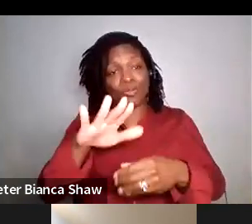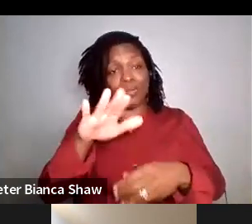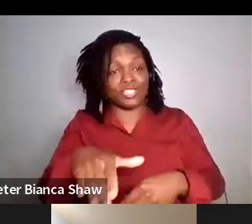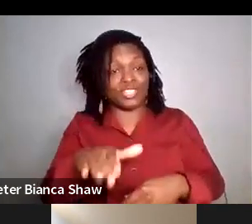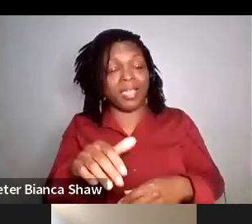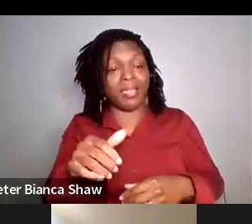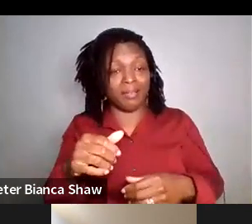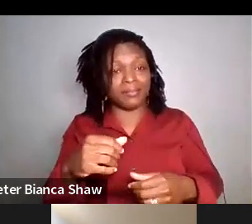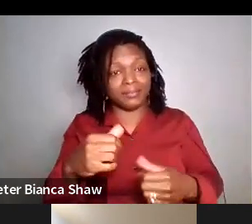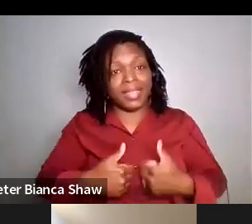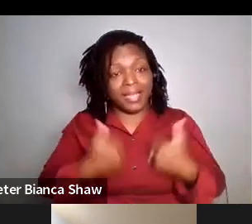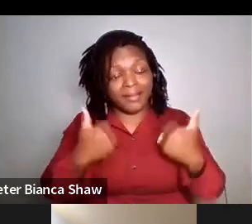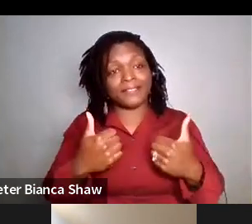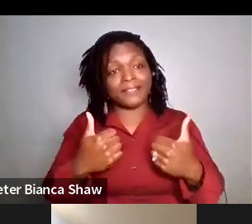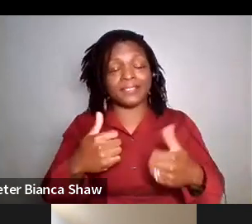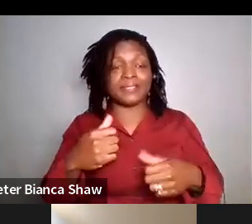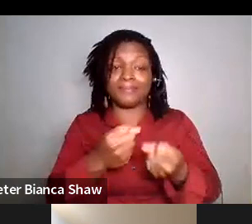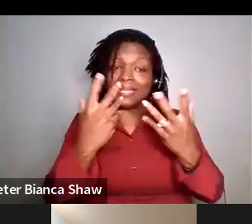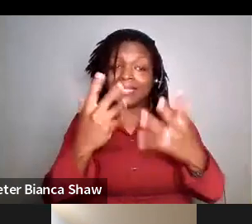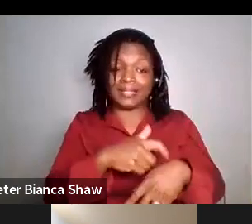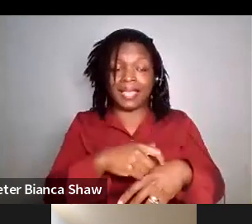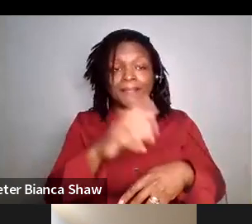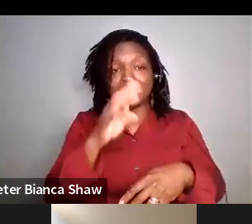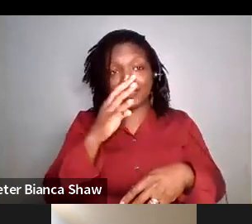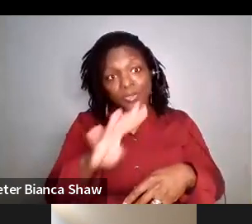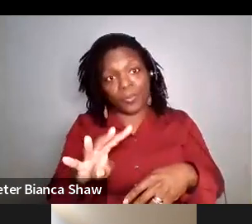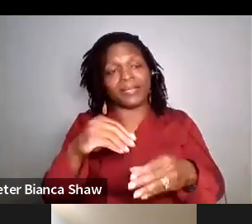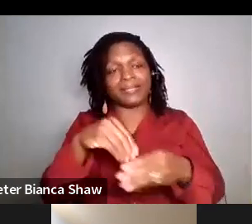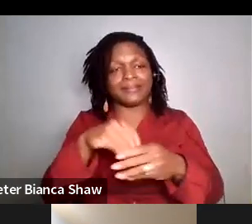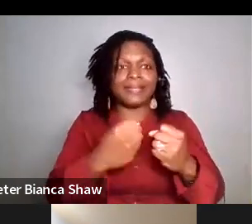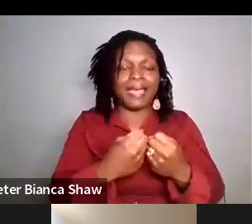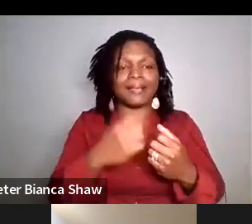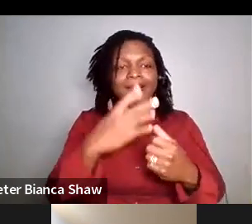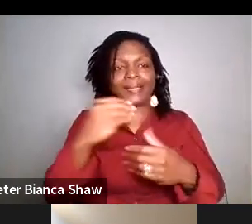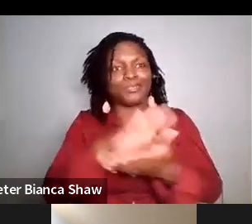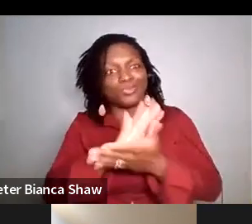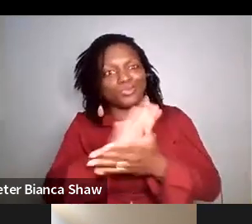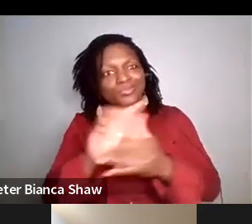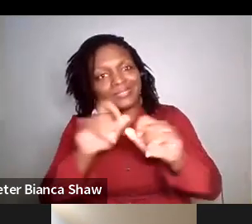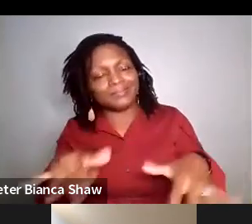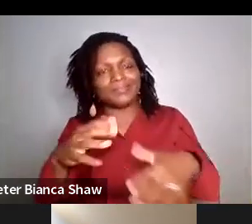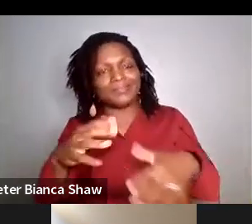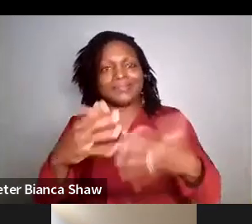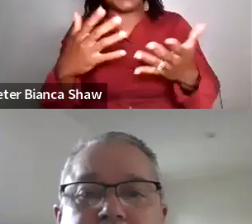Ignored by the school system etc. it's good to see that there are many of us who do whatever it takes.